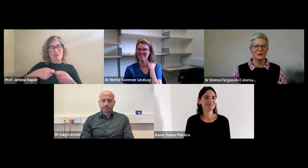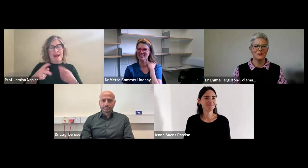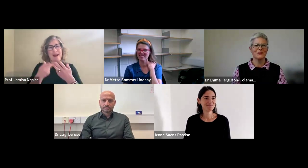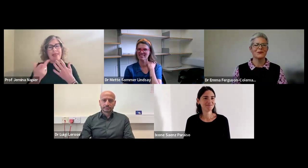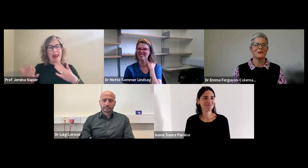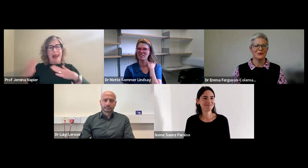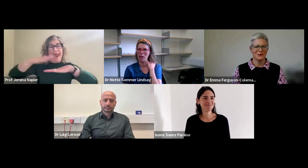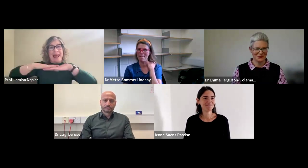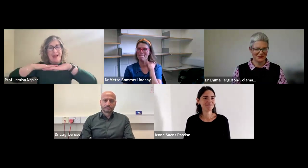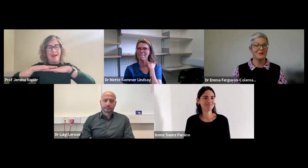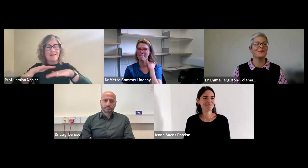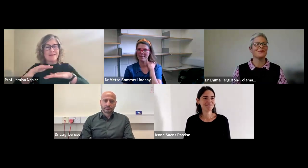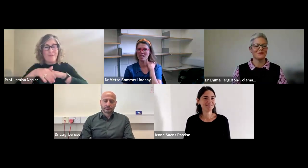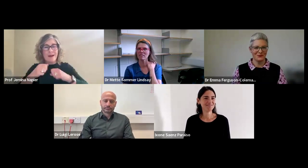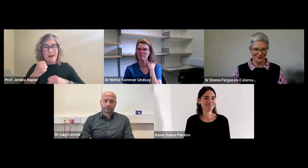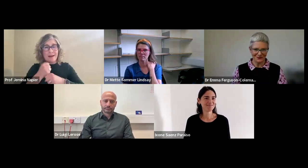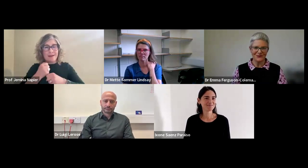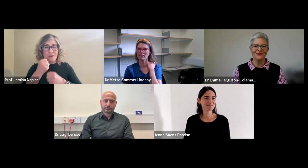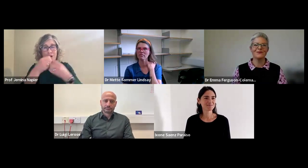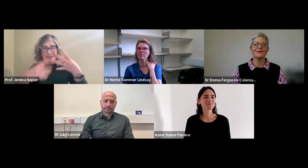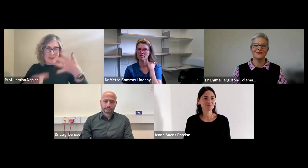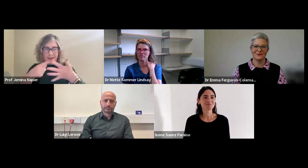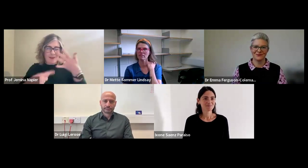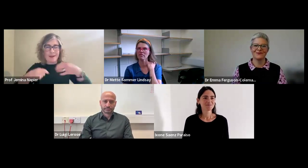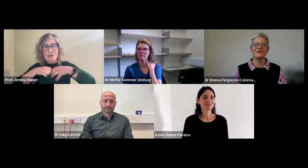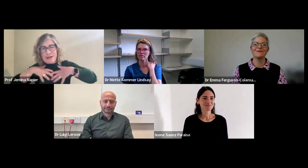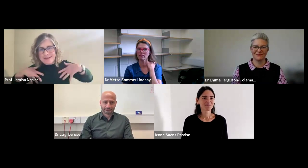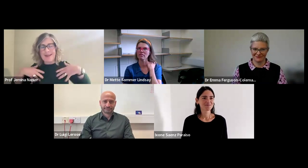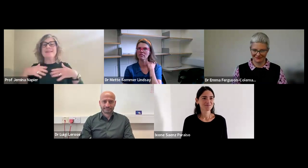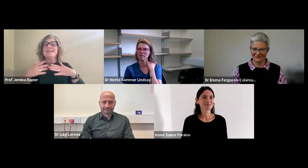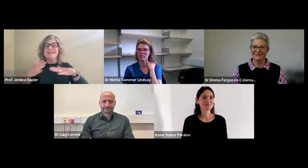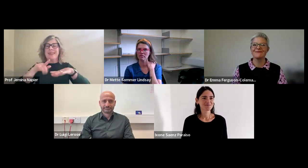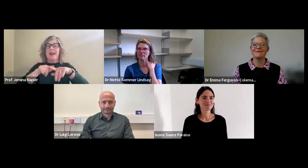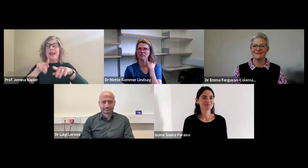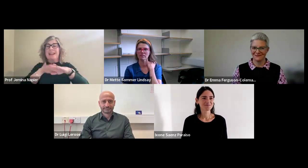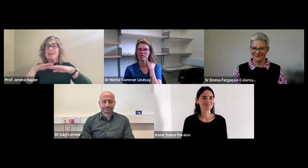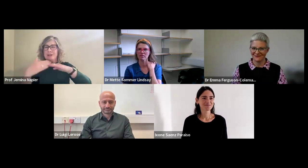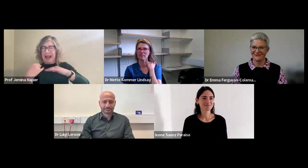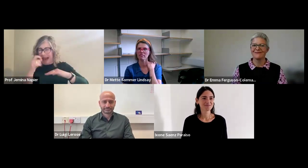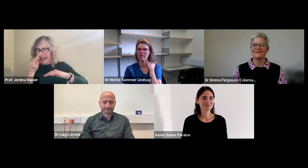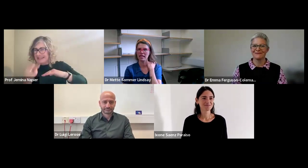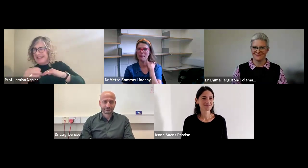Jemina: that's fascinating, isn't it! Adds a whole other layer to the gendered experience,